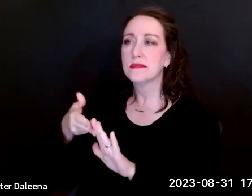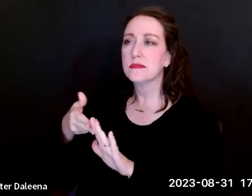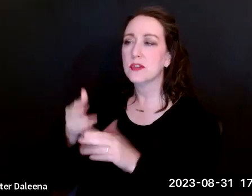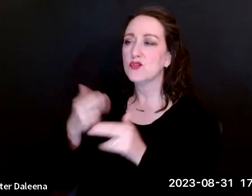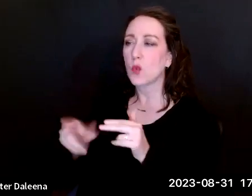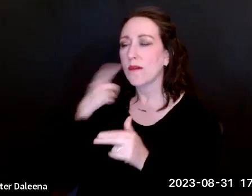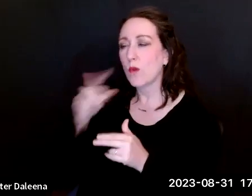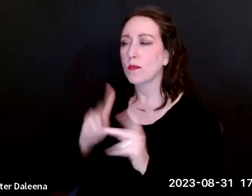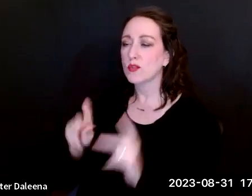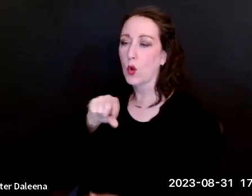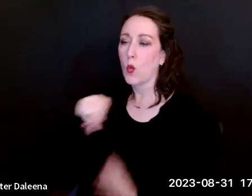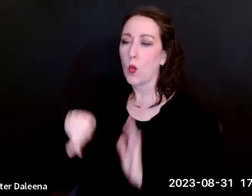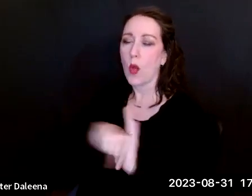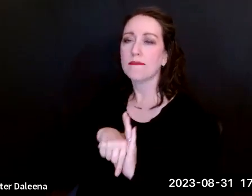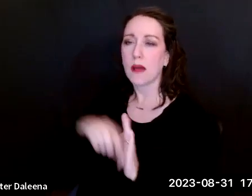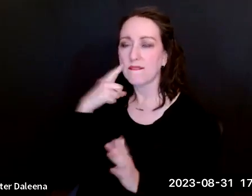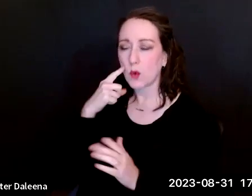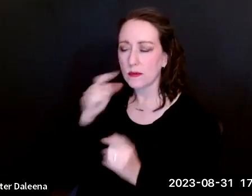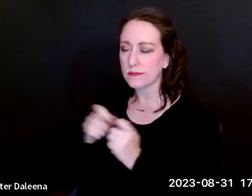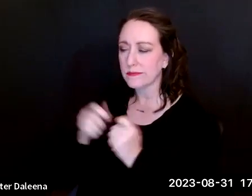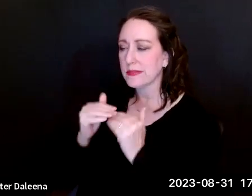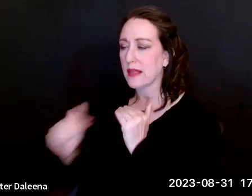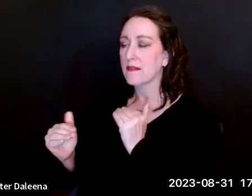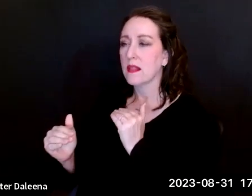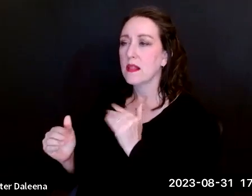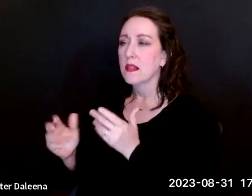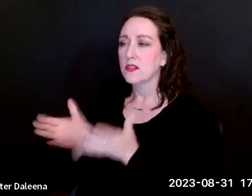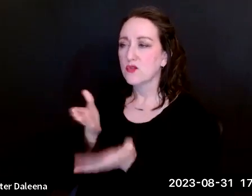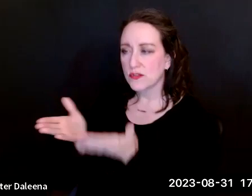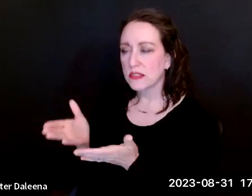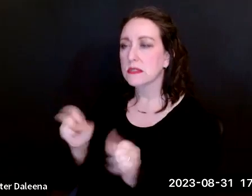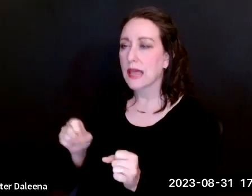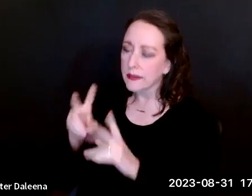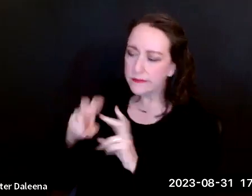someone who's qualified to provide a certain level of uh services so they can assess and diagnose